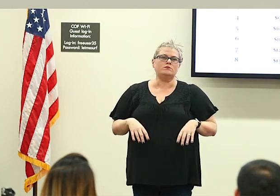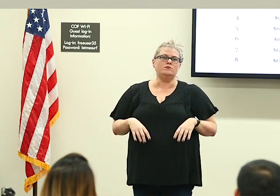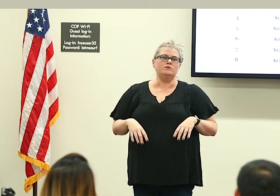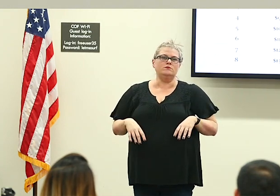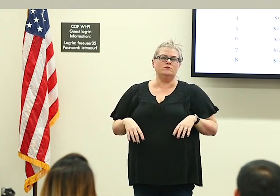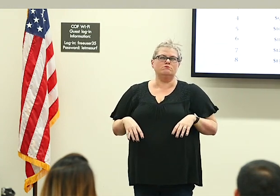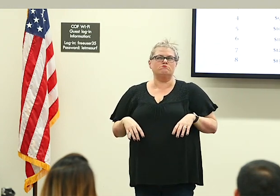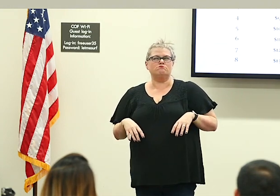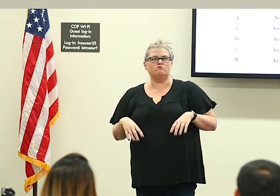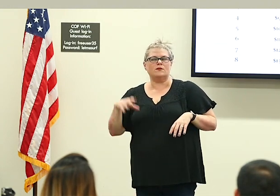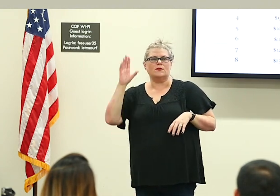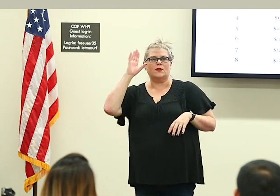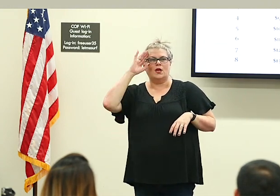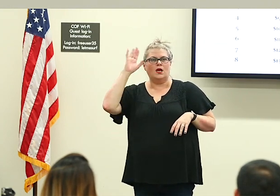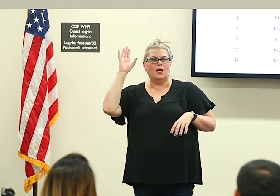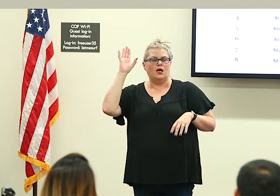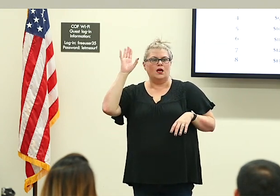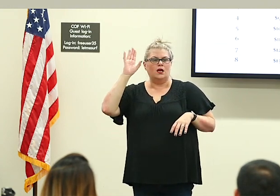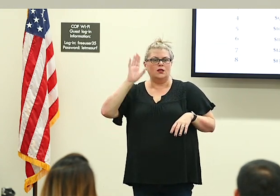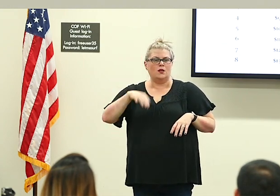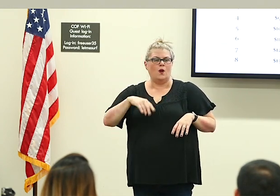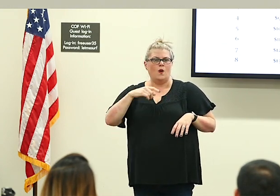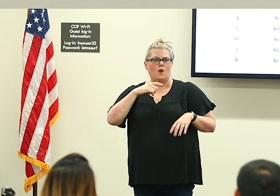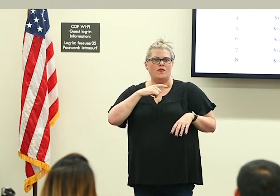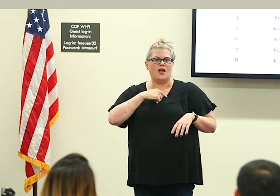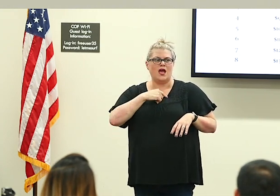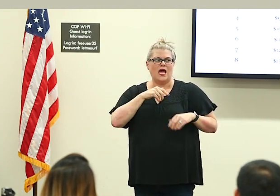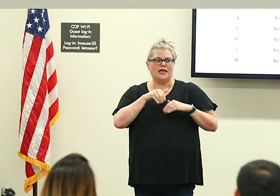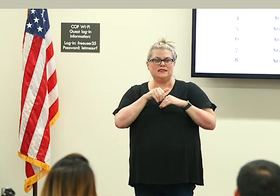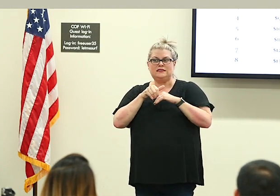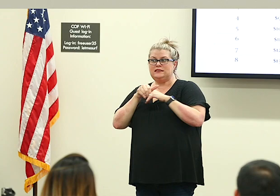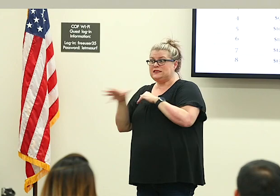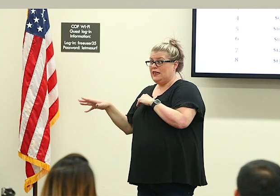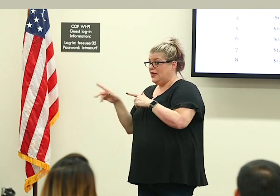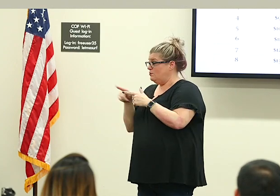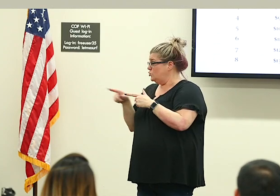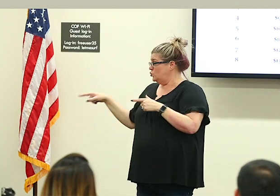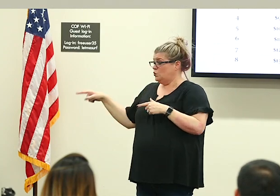And I know I've sent those to the city, but we can get those--